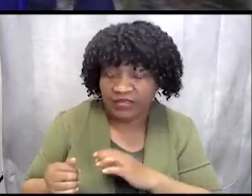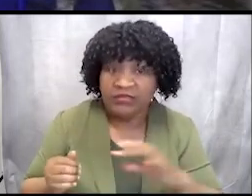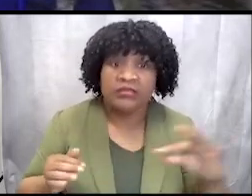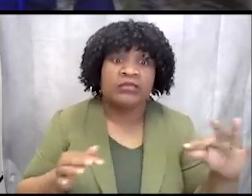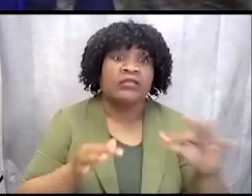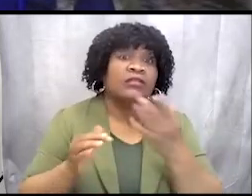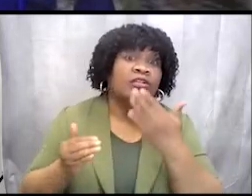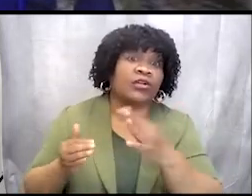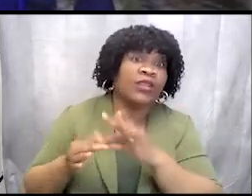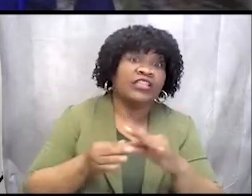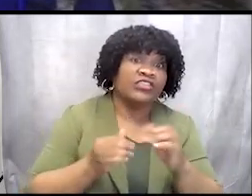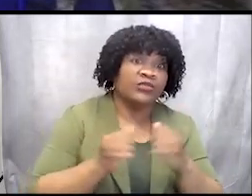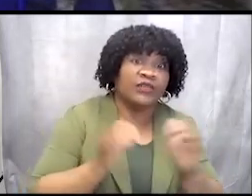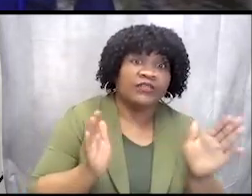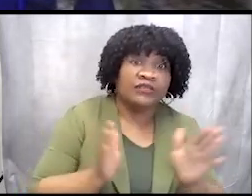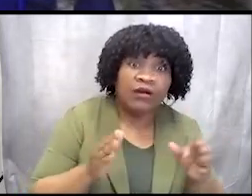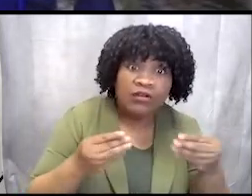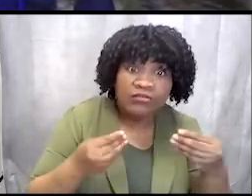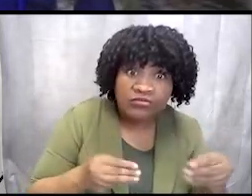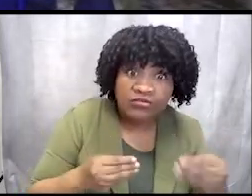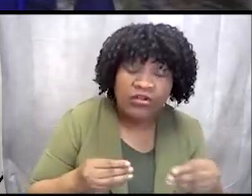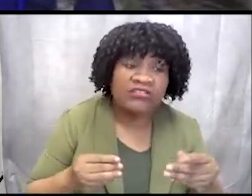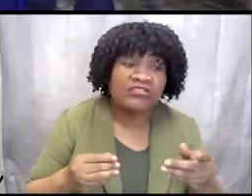to benefit that child and their and their family.